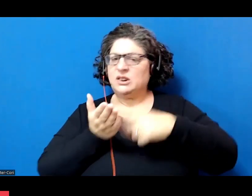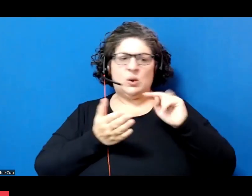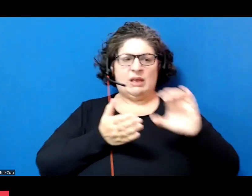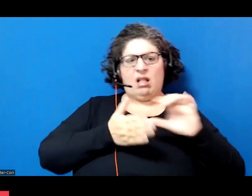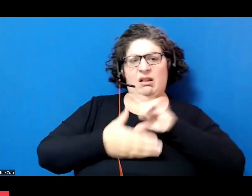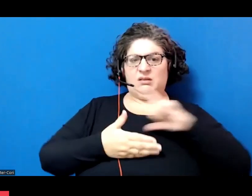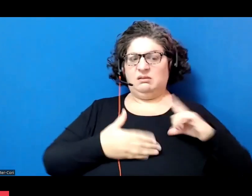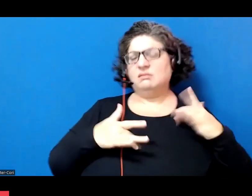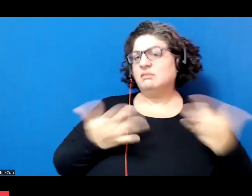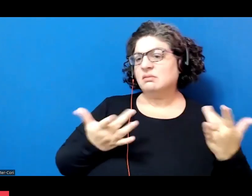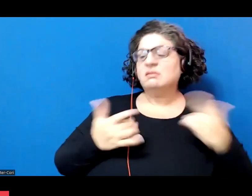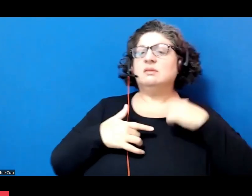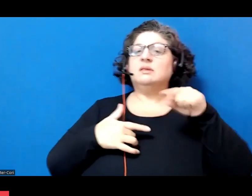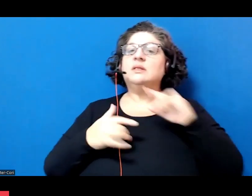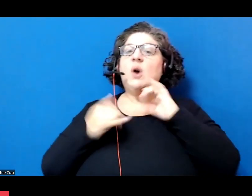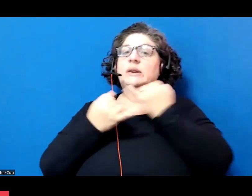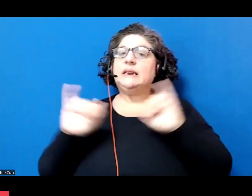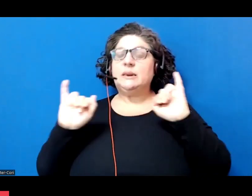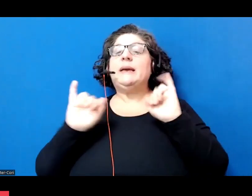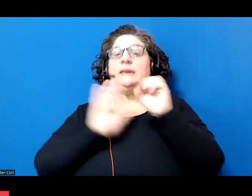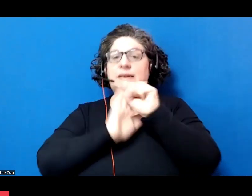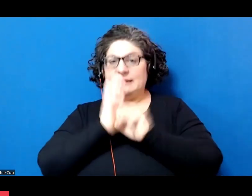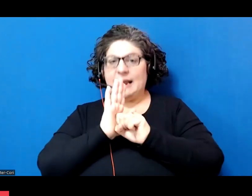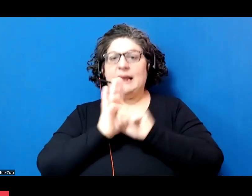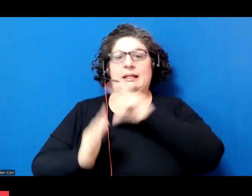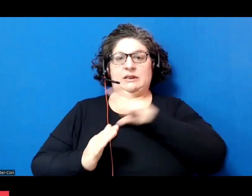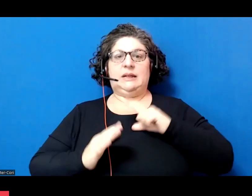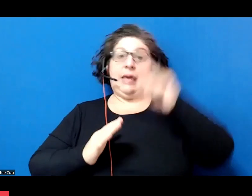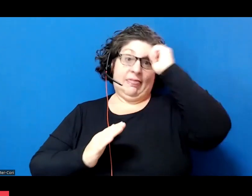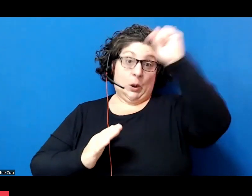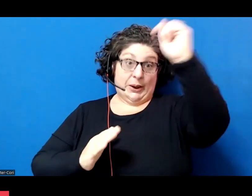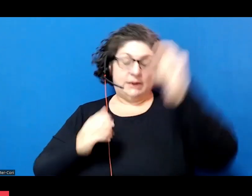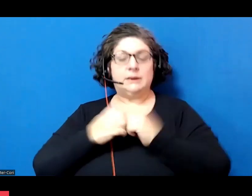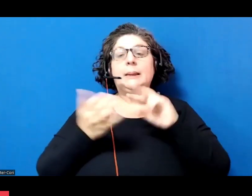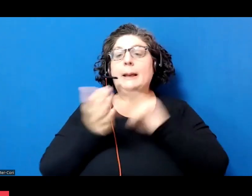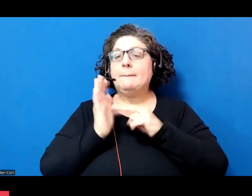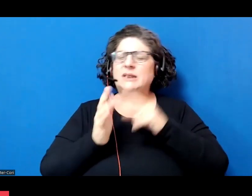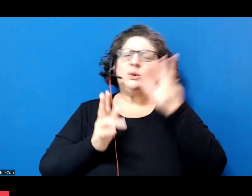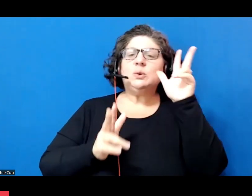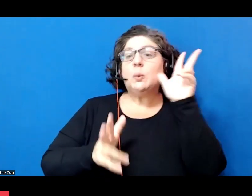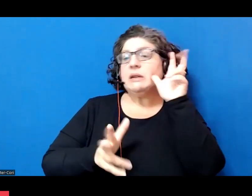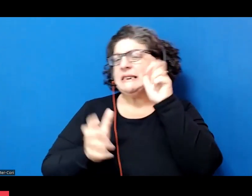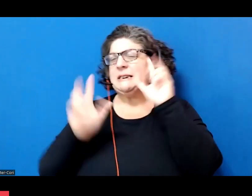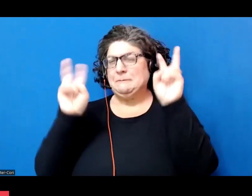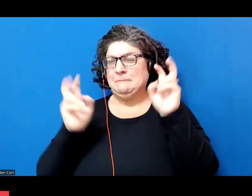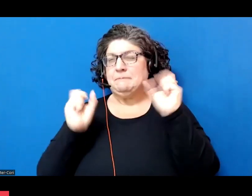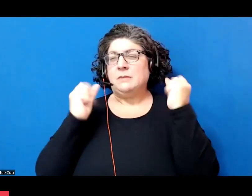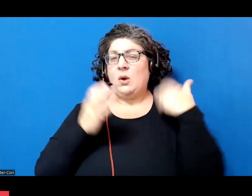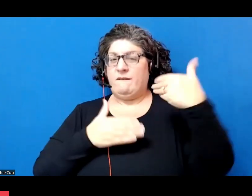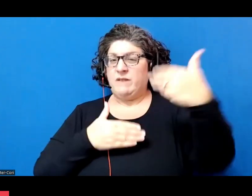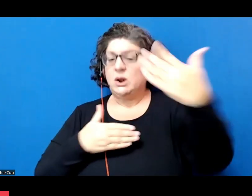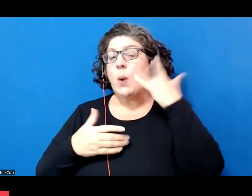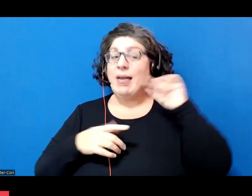And this is Independence Day legislature theory you're hearing a lot about, I would say chiefly